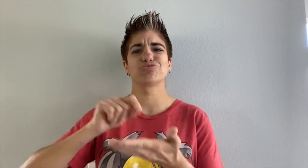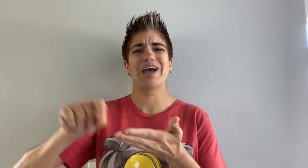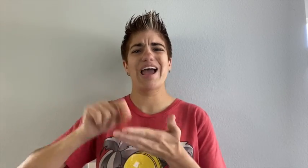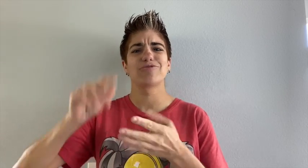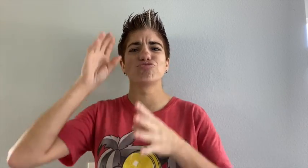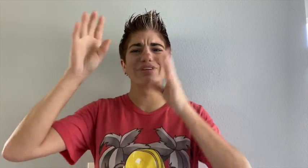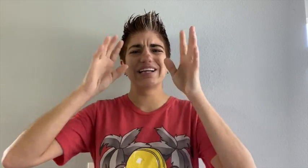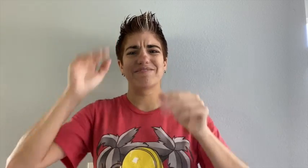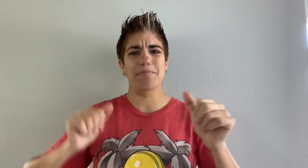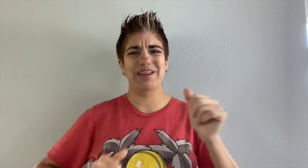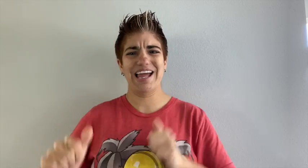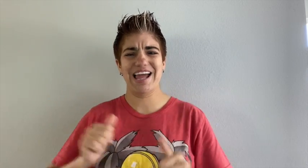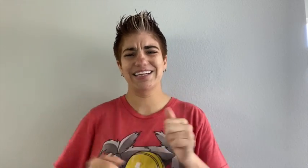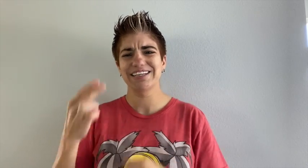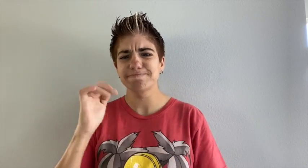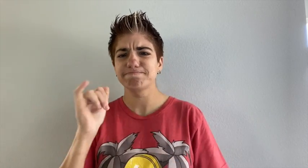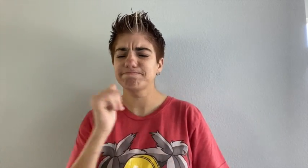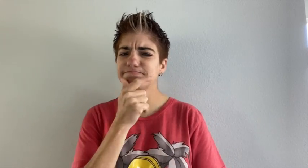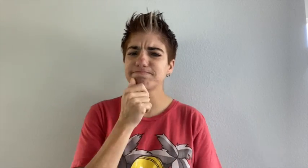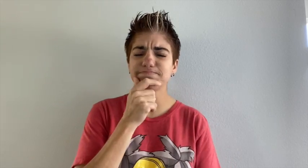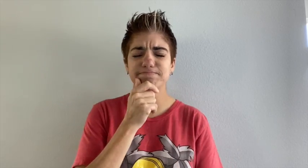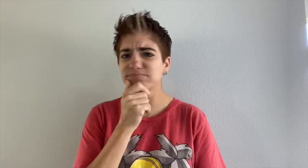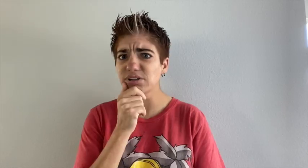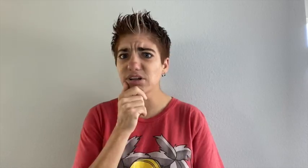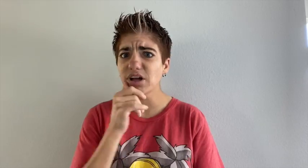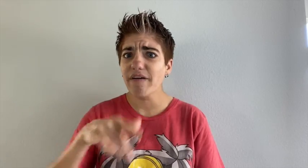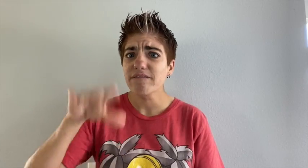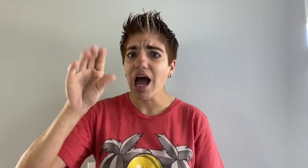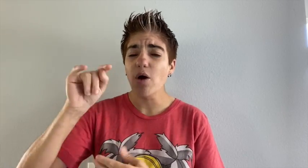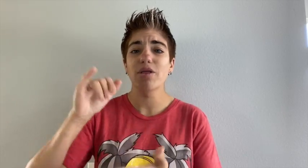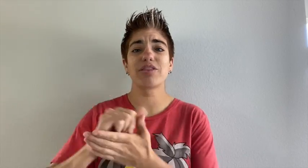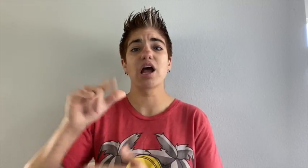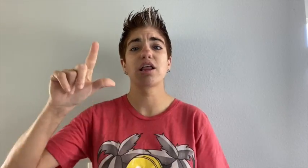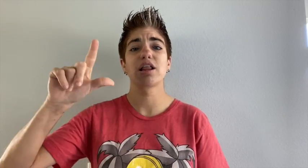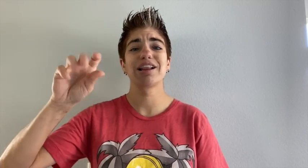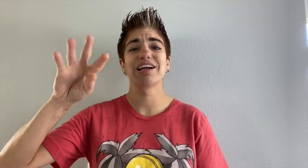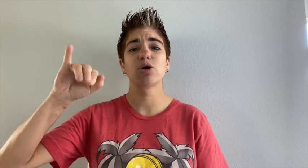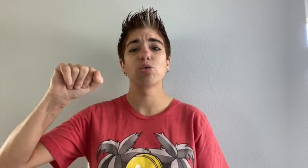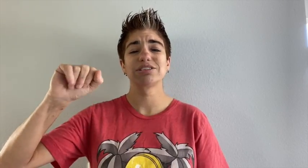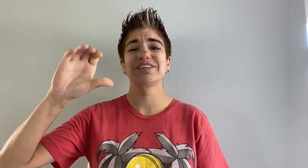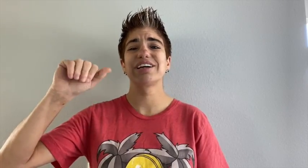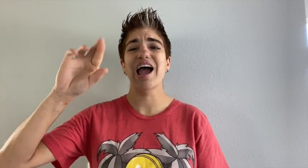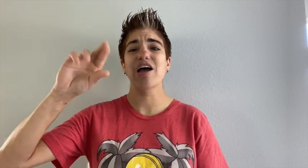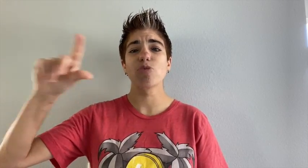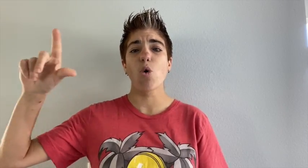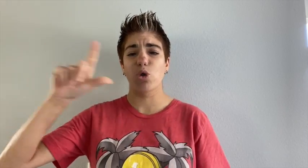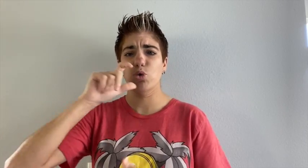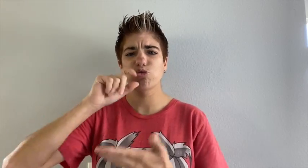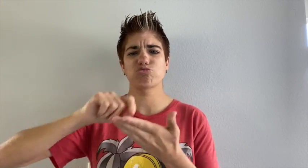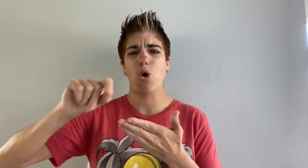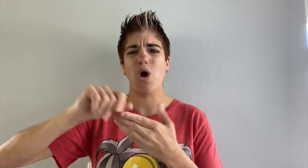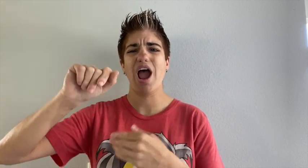to come up with a creative play after thinking about it for some time. They thought of Lewis